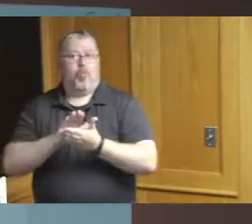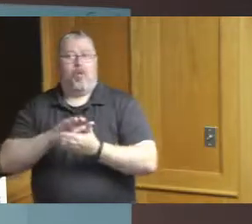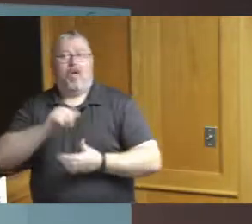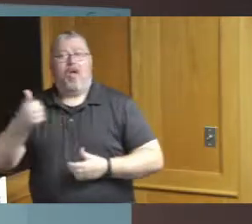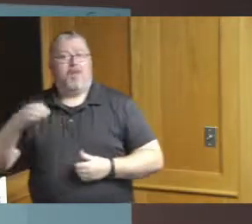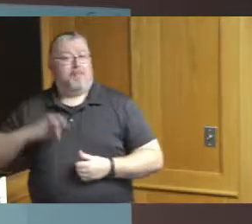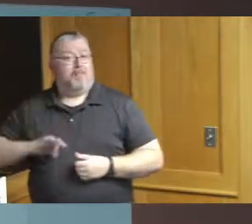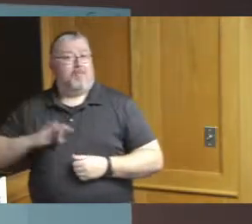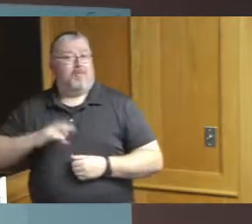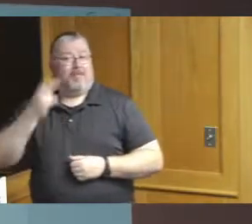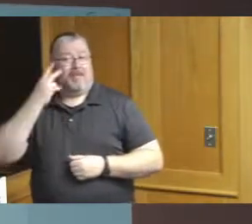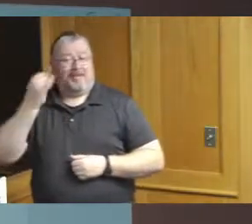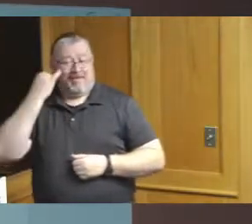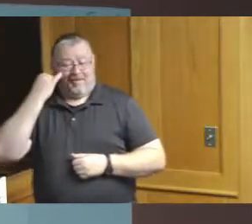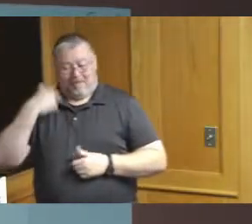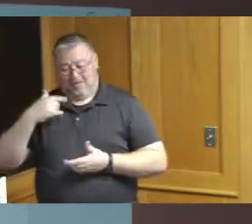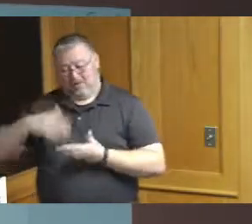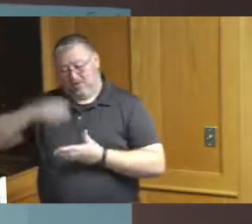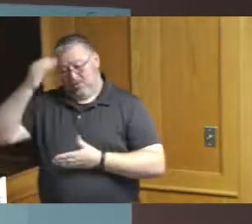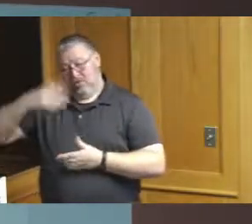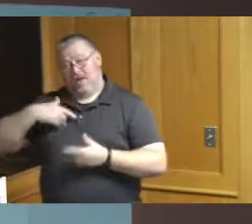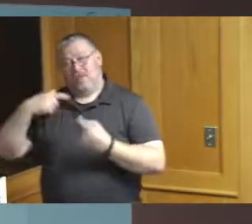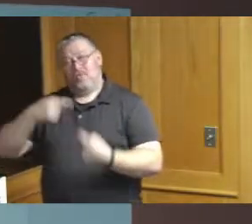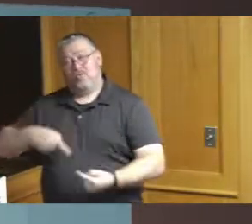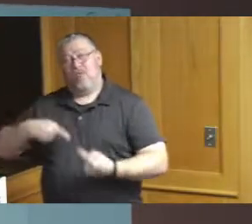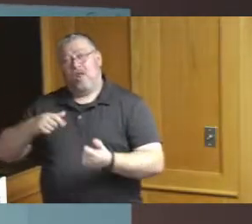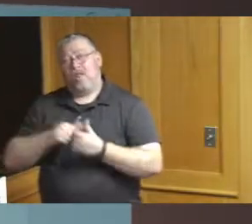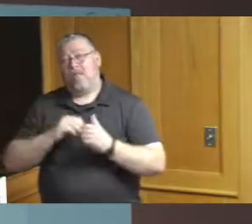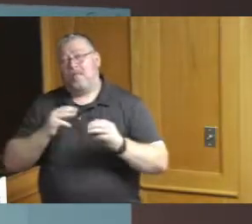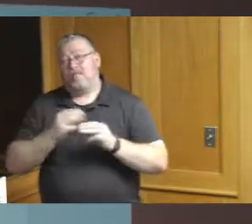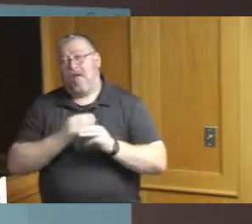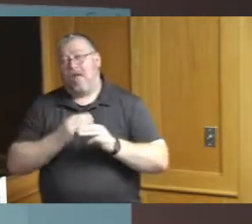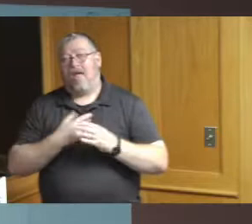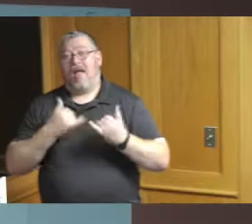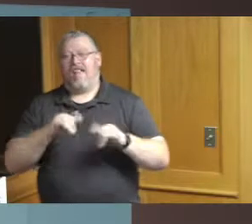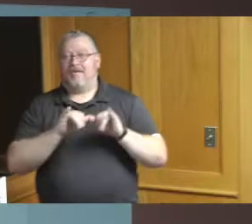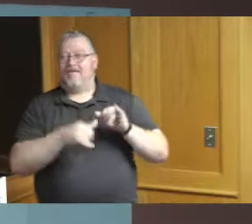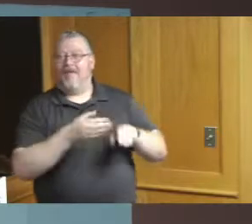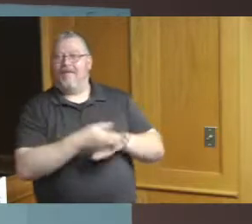to that is if I'm a student and I'm struggling with math i can now stay after school talk to